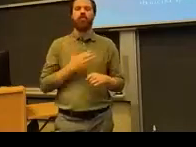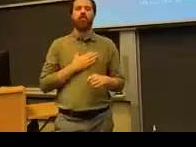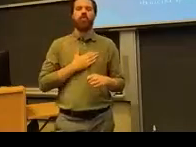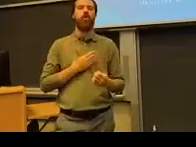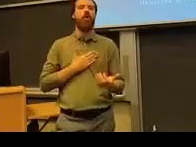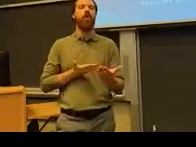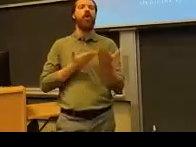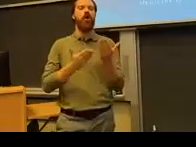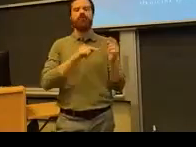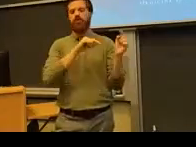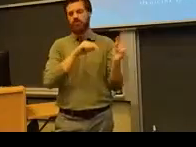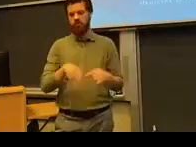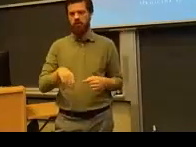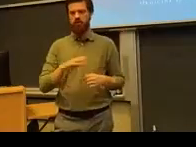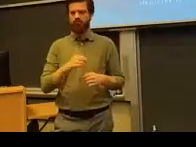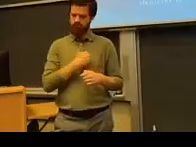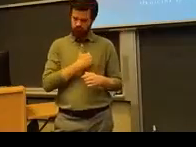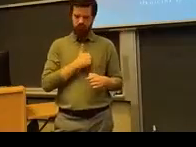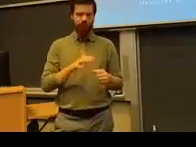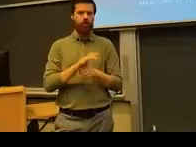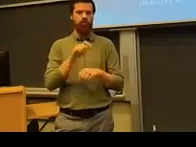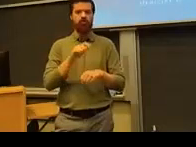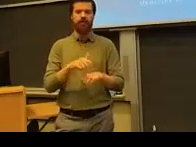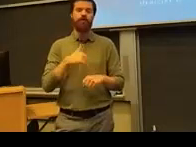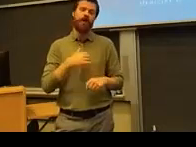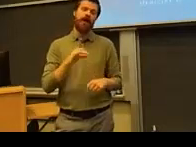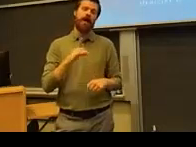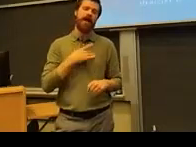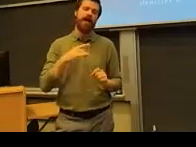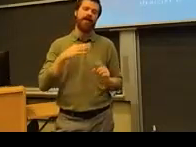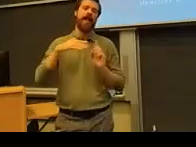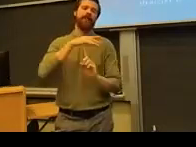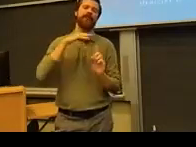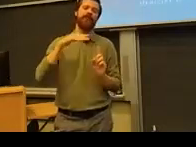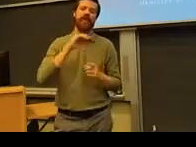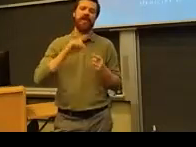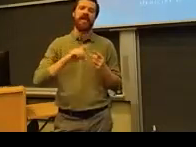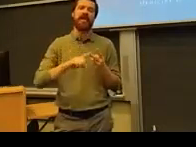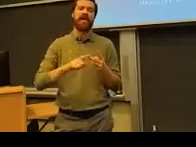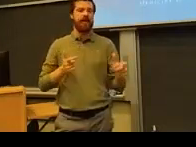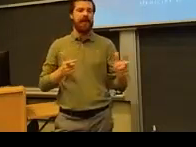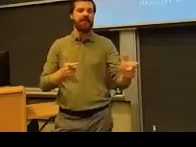come here by myself full-time I just really like the atmosphere and the the pace of everything um